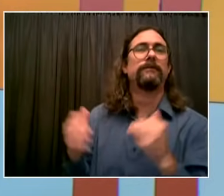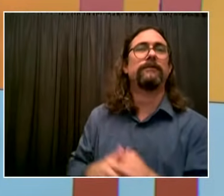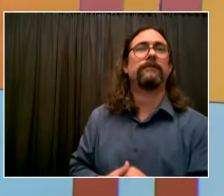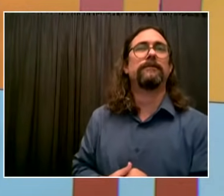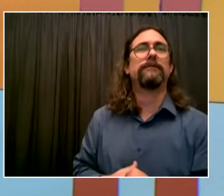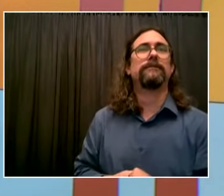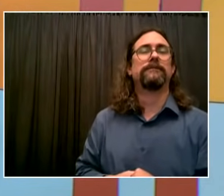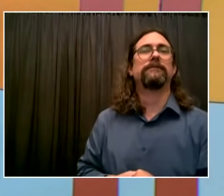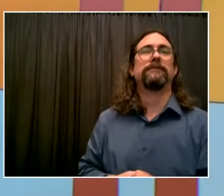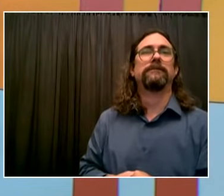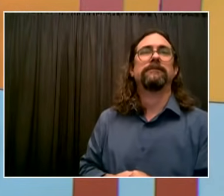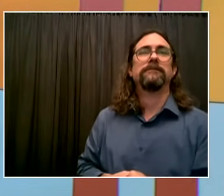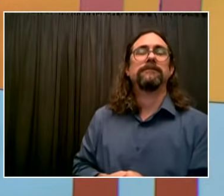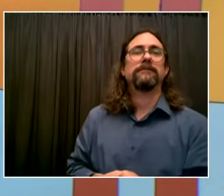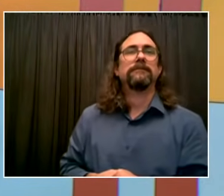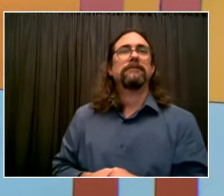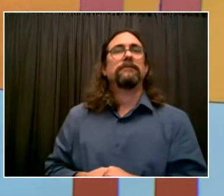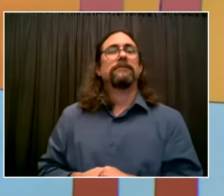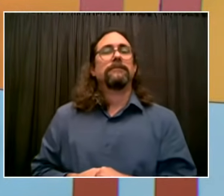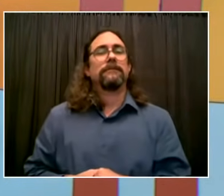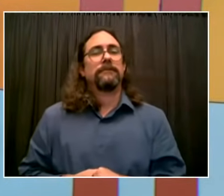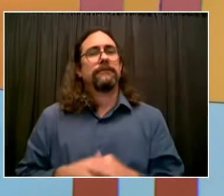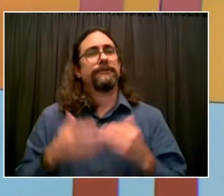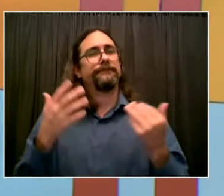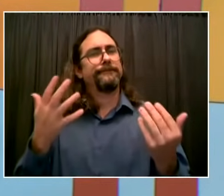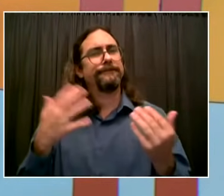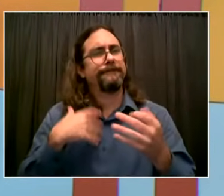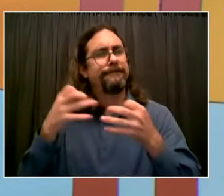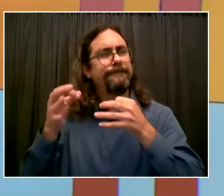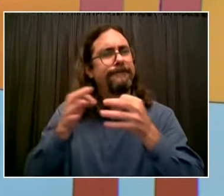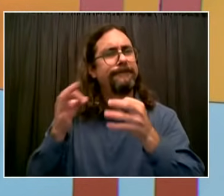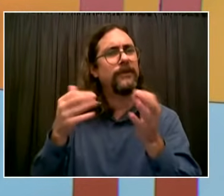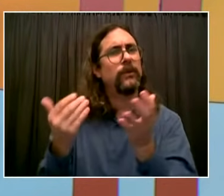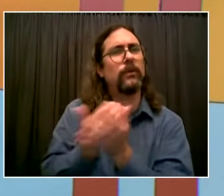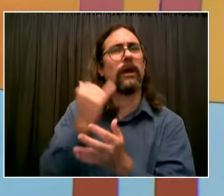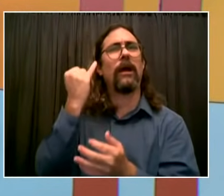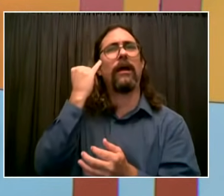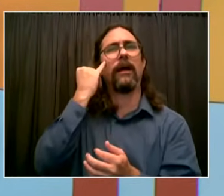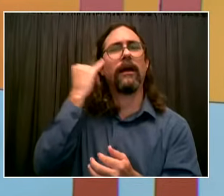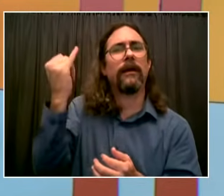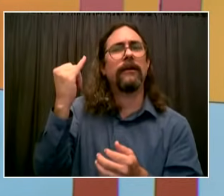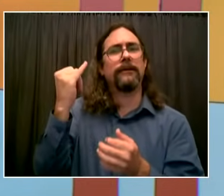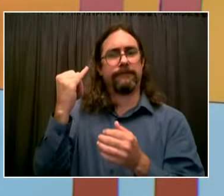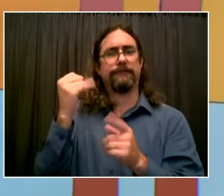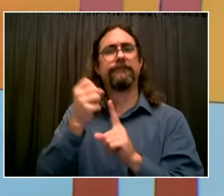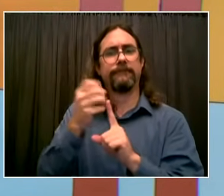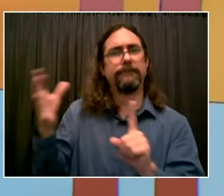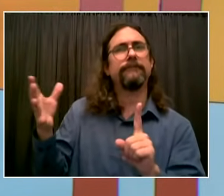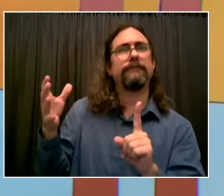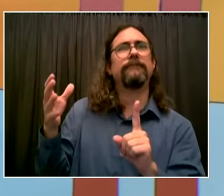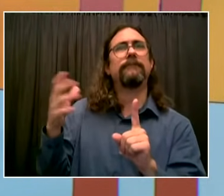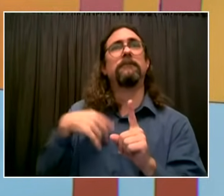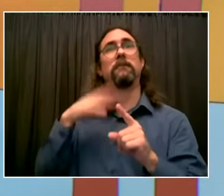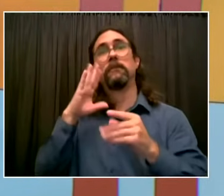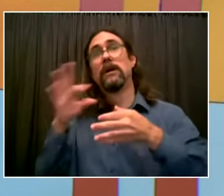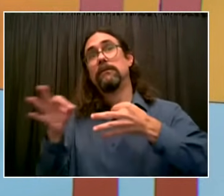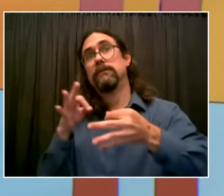INNOVATION. THIS IS SOMETHING THAT YOU'VE NEVER SEENEF BORE WITH THE NYPD. I'LL FRAME THIS AND THEN YOU'LL